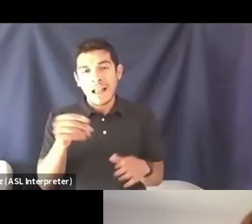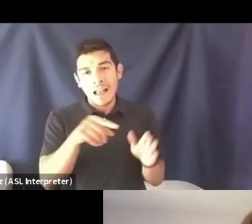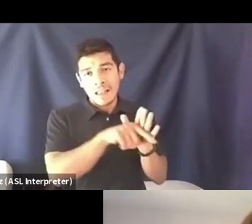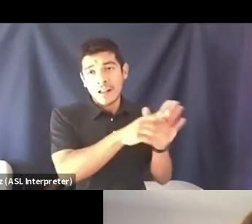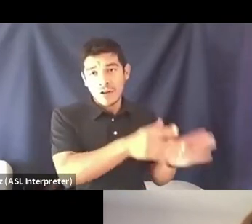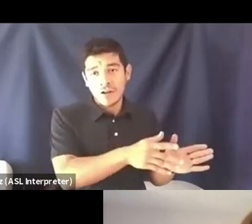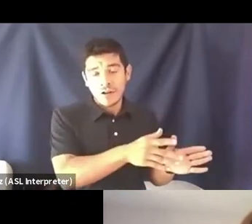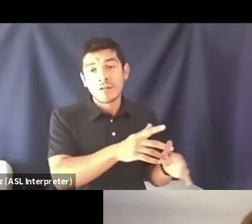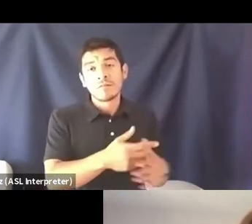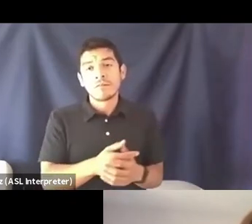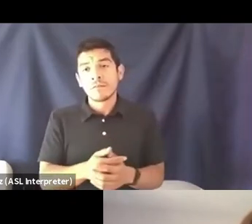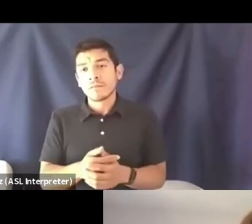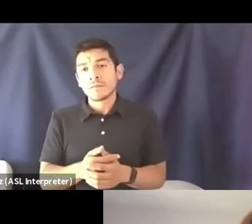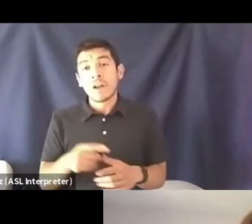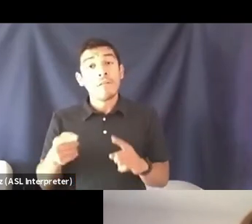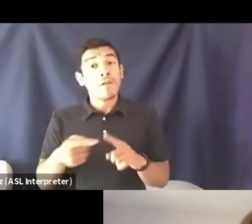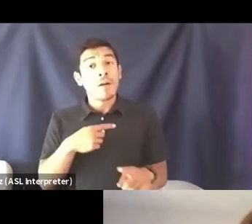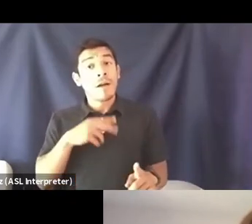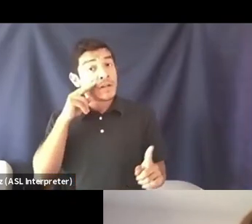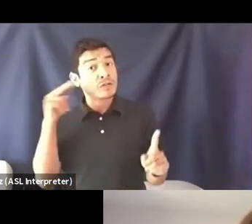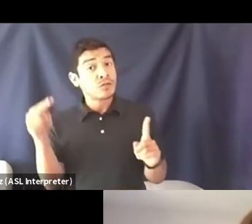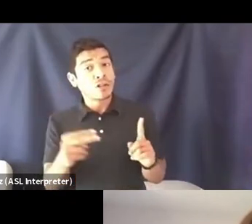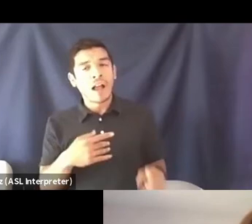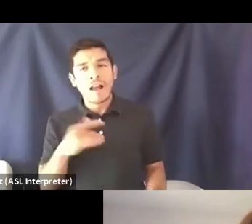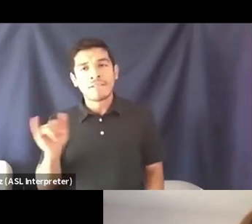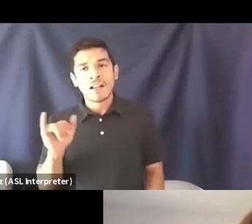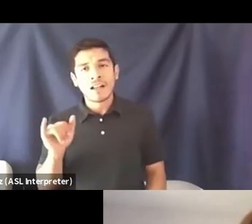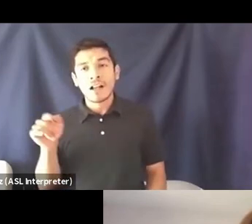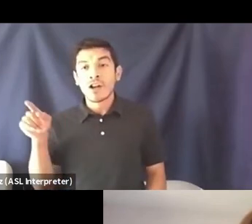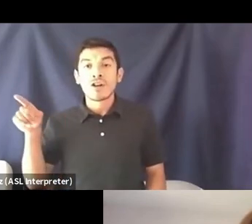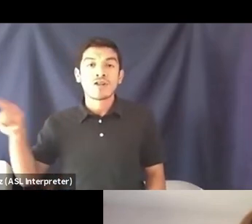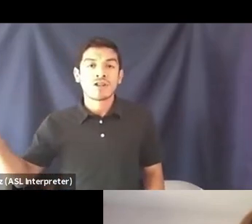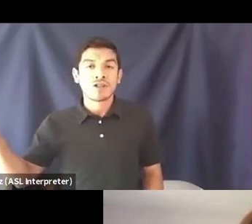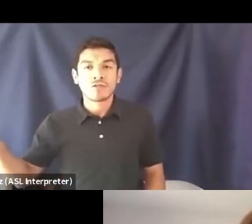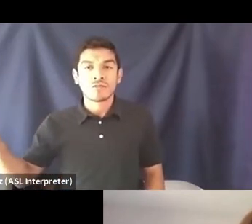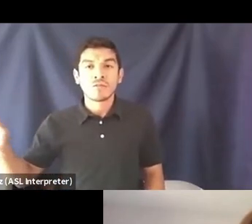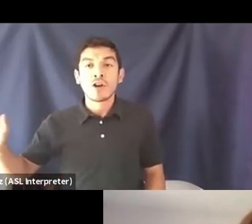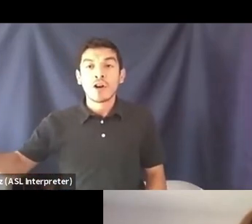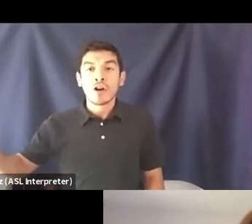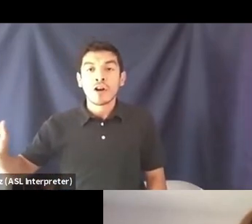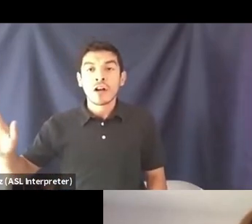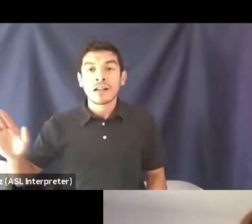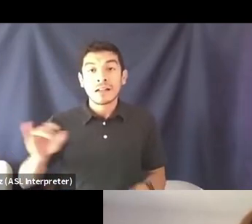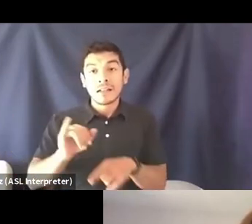But from my perspective, I feel like her being an international student.